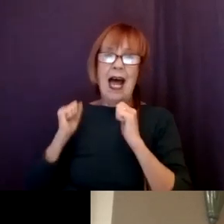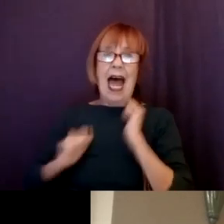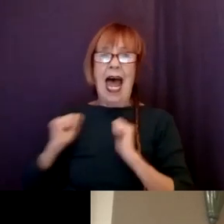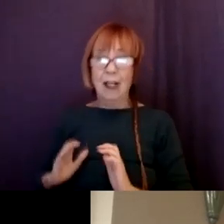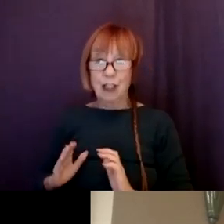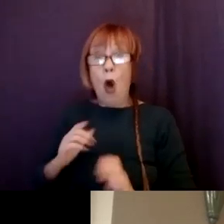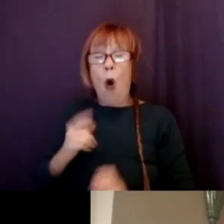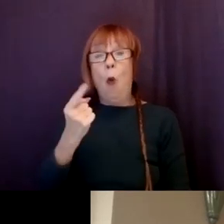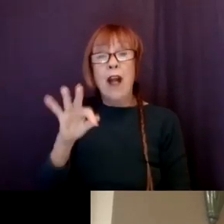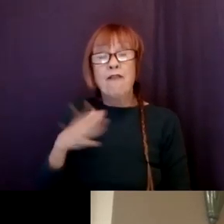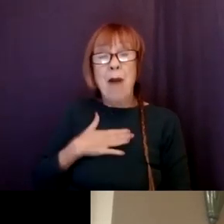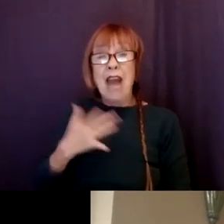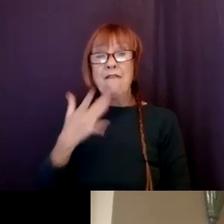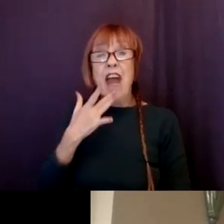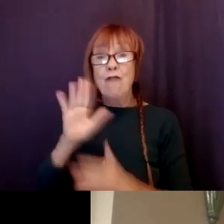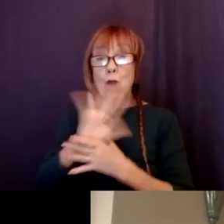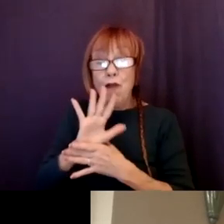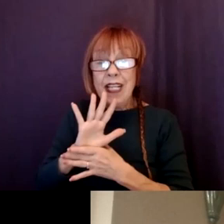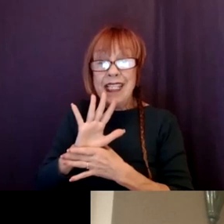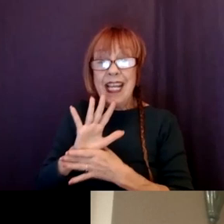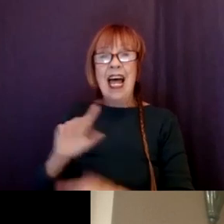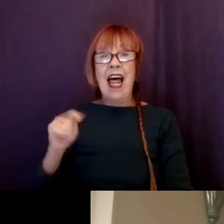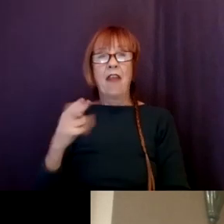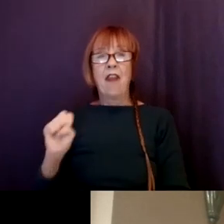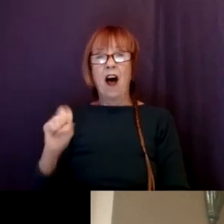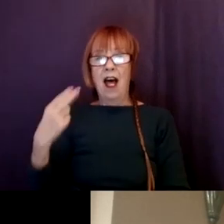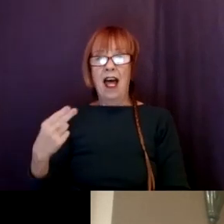actually is The Hammer, which you were one of the leads in.